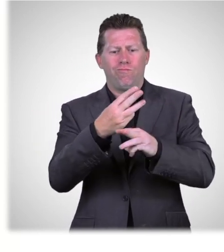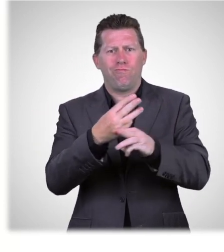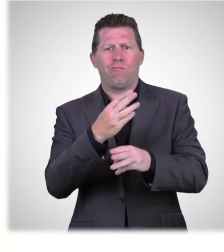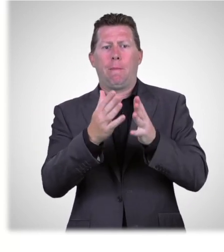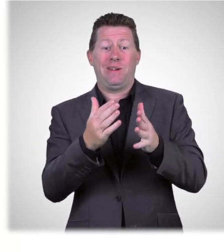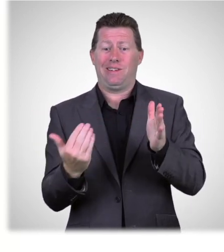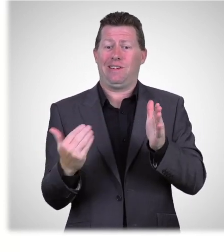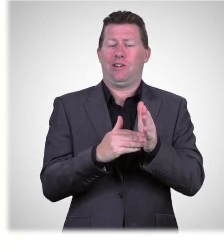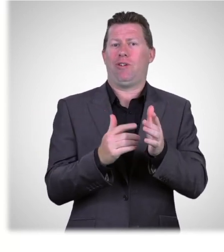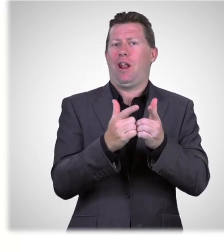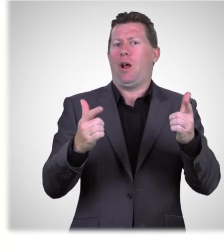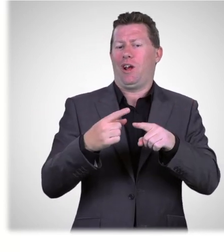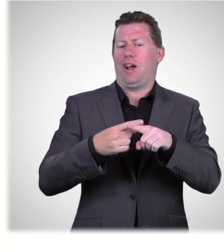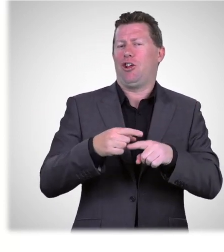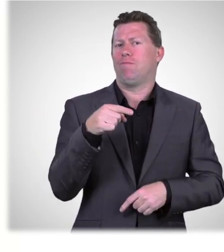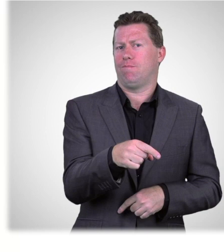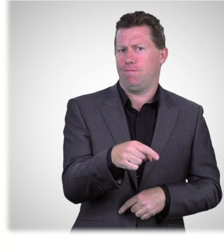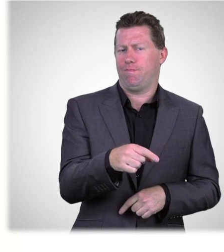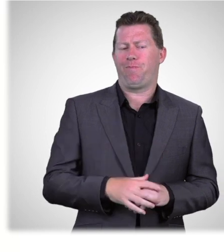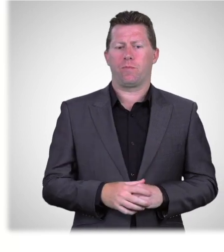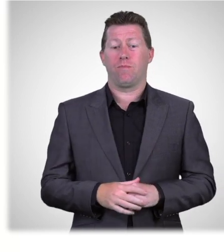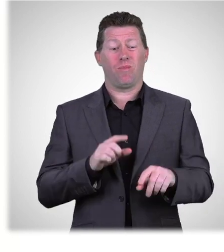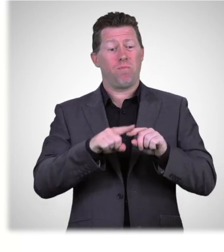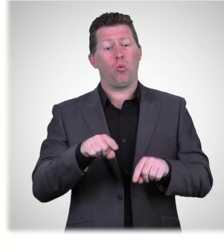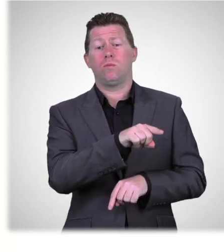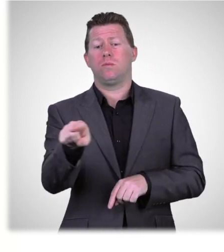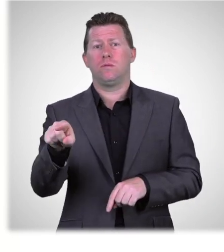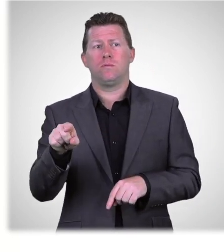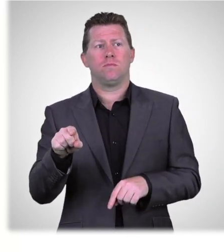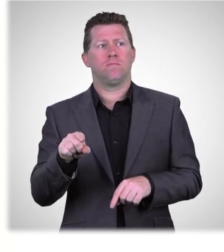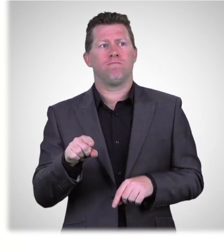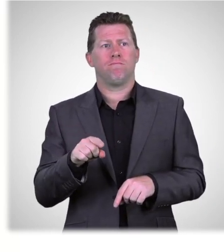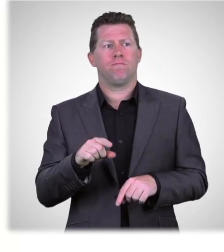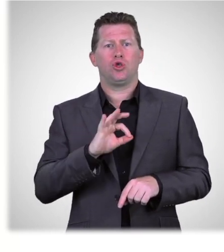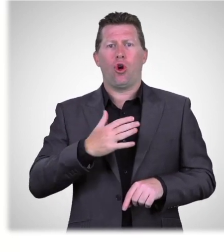as an additional language learners. Generally our students are not risk takers when it comes